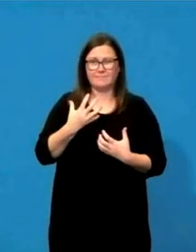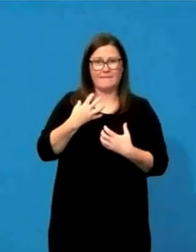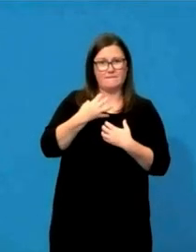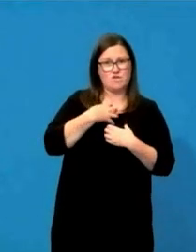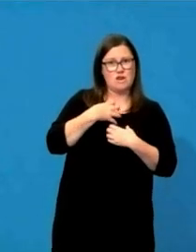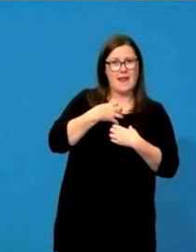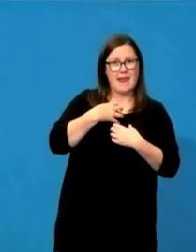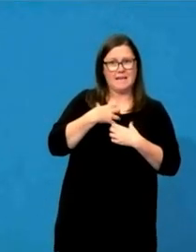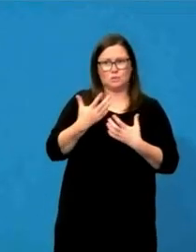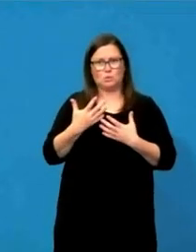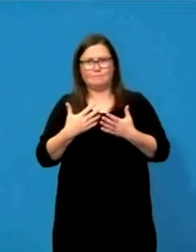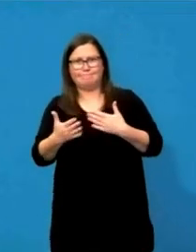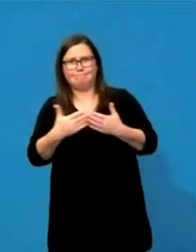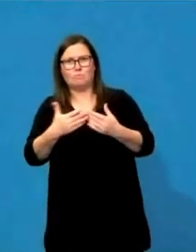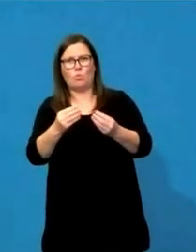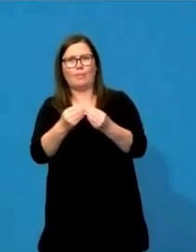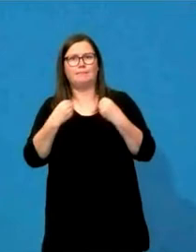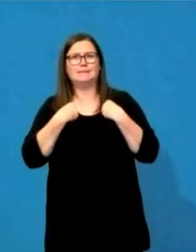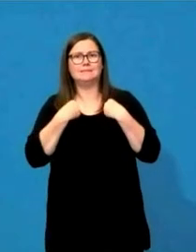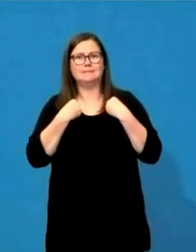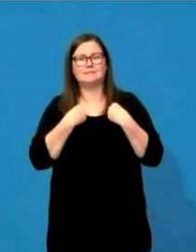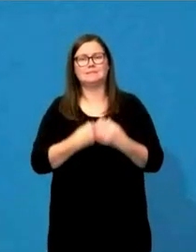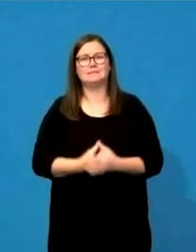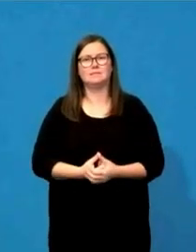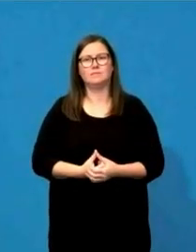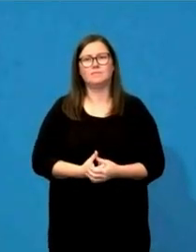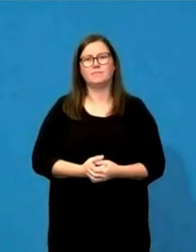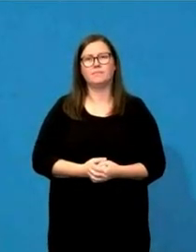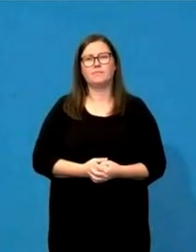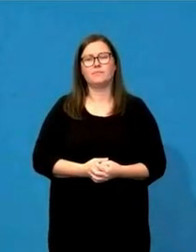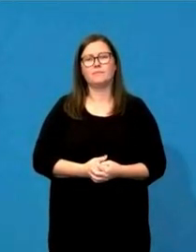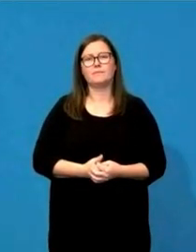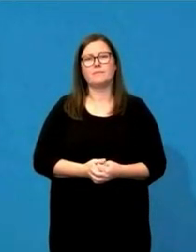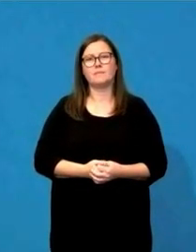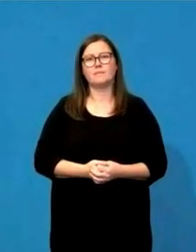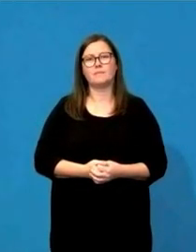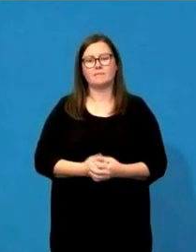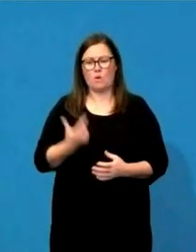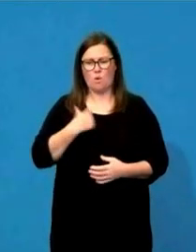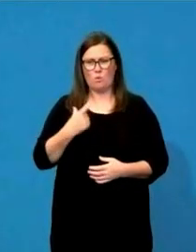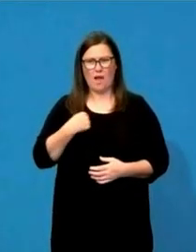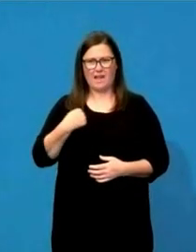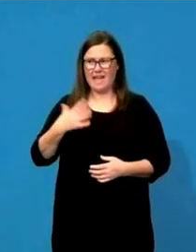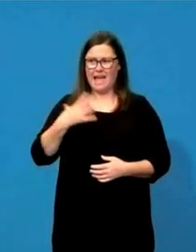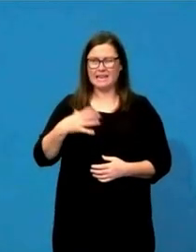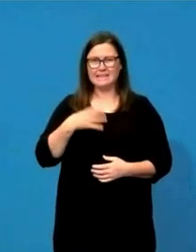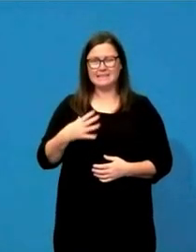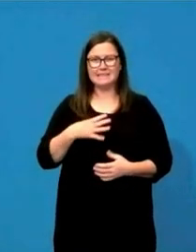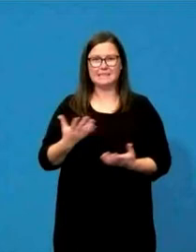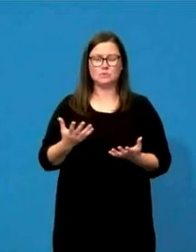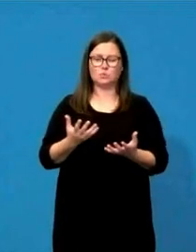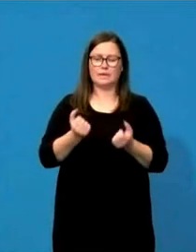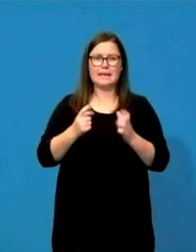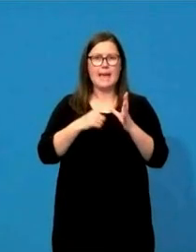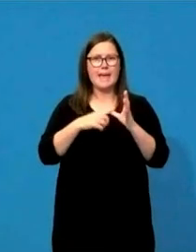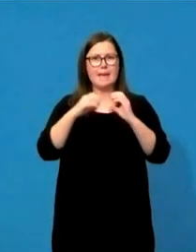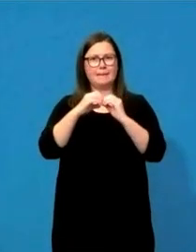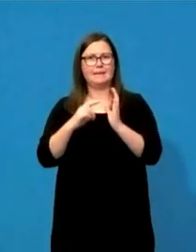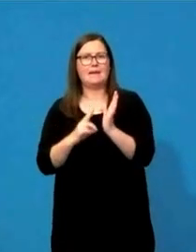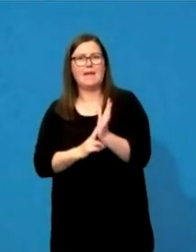"Why should I have to get an ABN and register as a lone provider